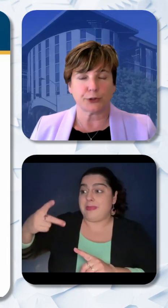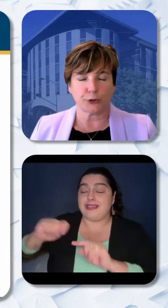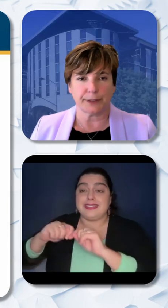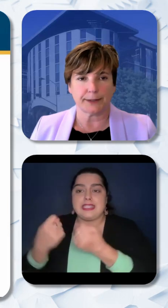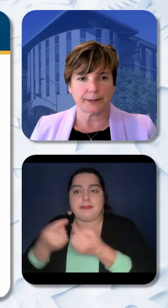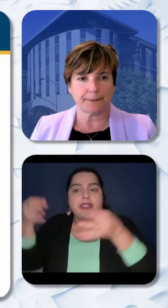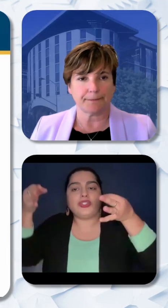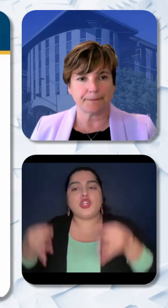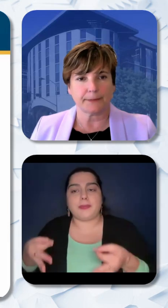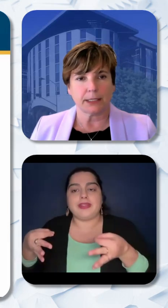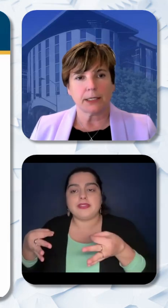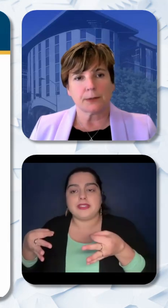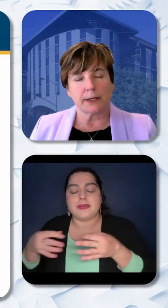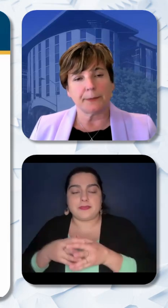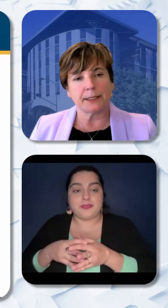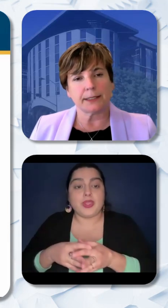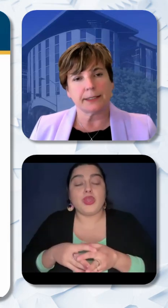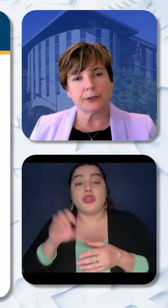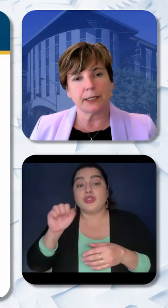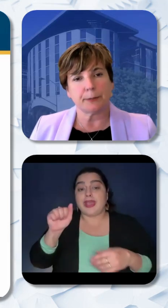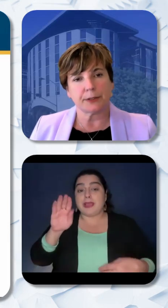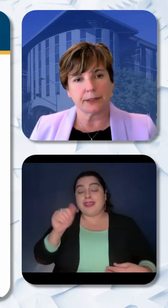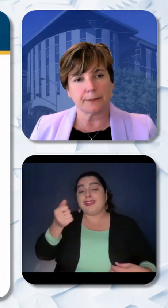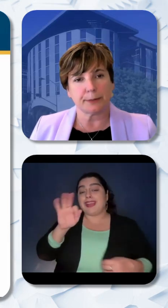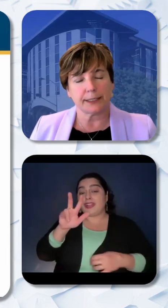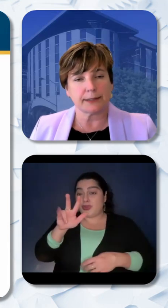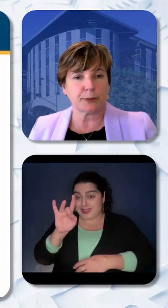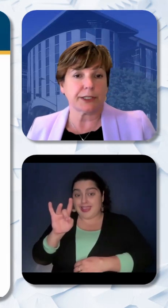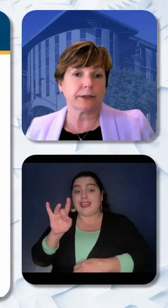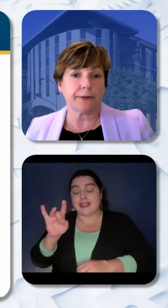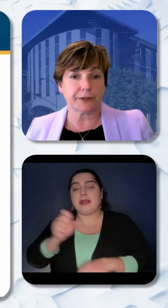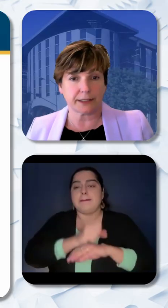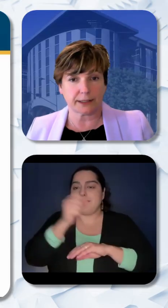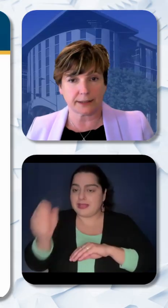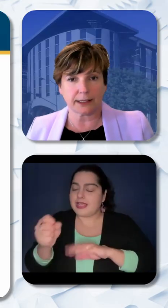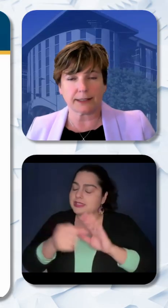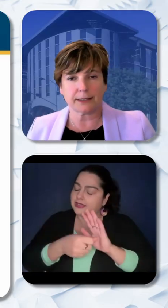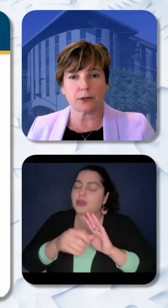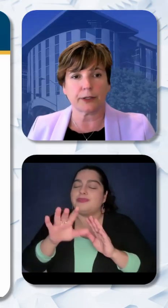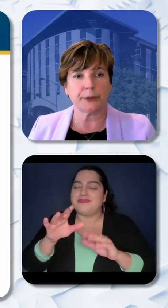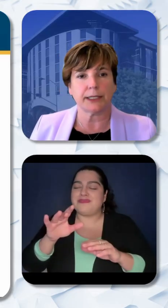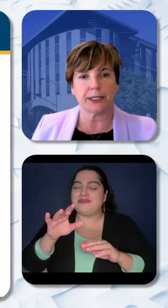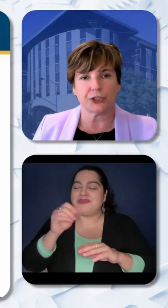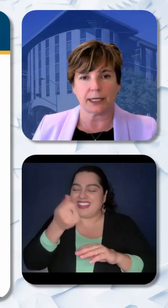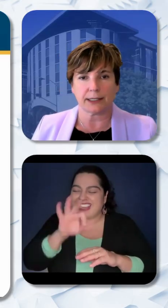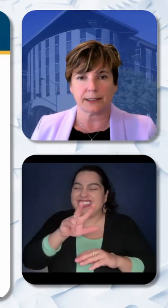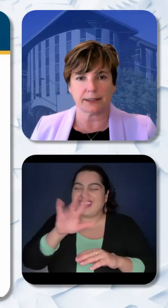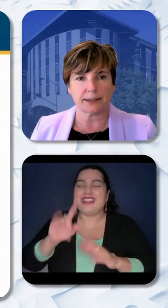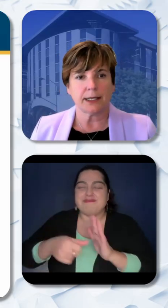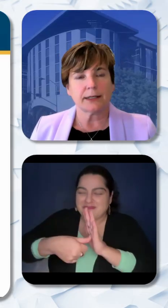determines. So AB 1938 places particular emphasis, like I said, on communication access